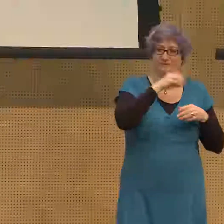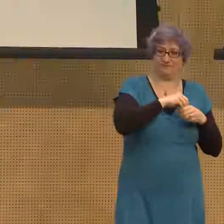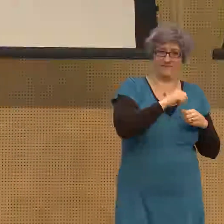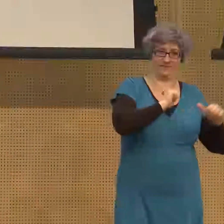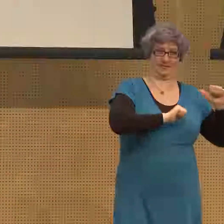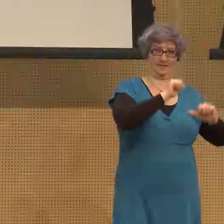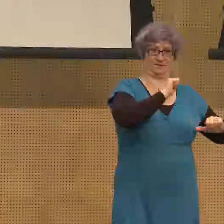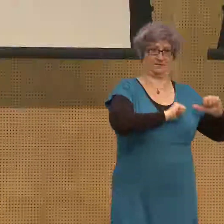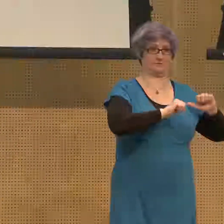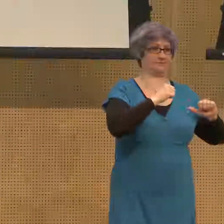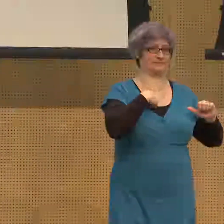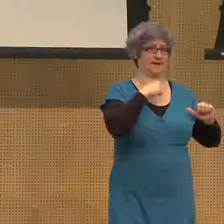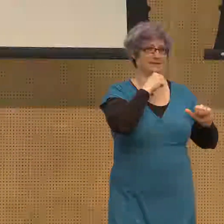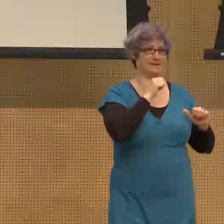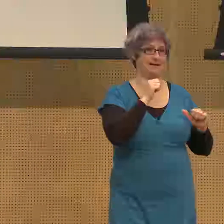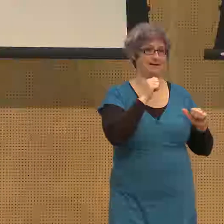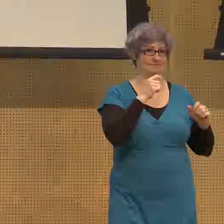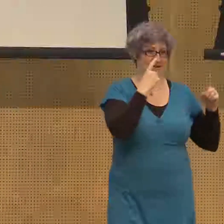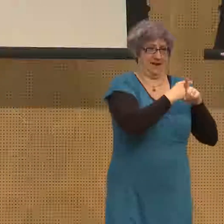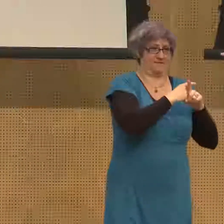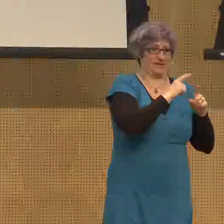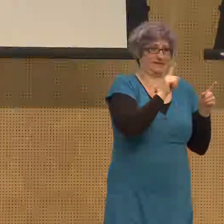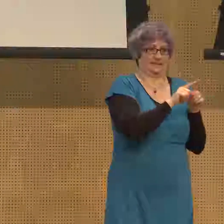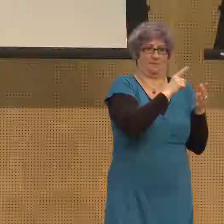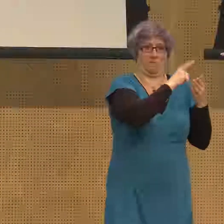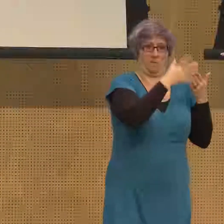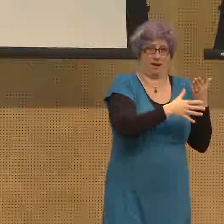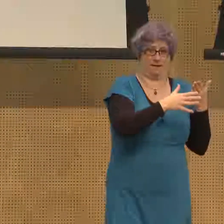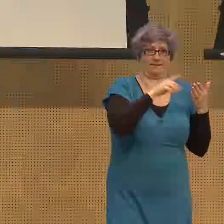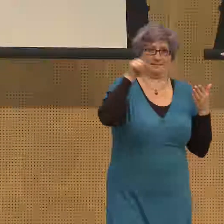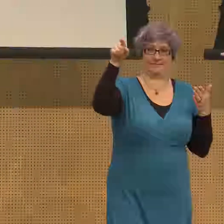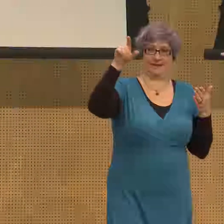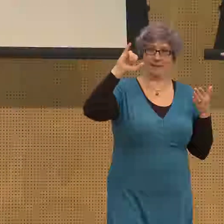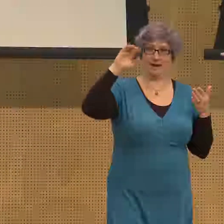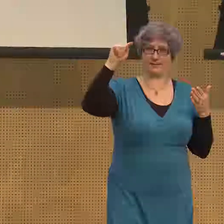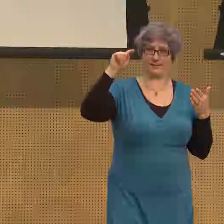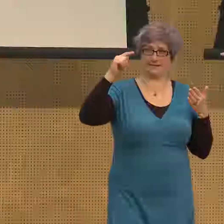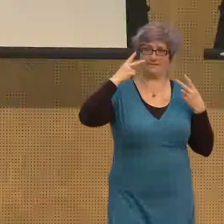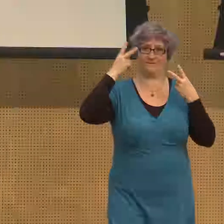to view colleges, but I was in a play,